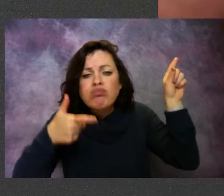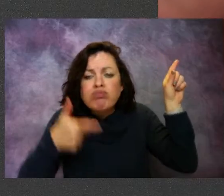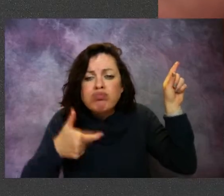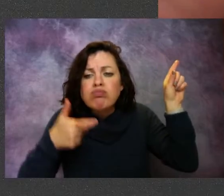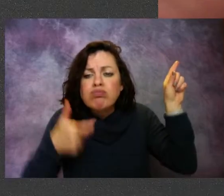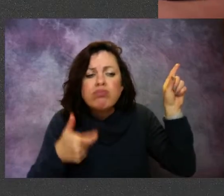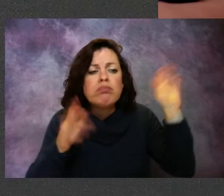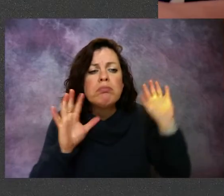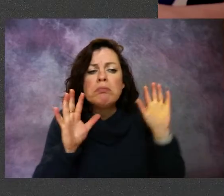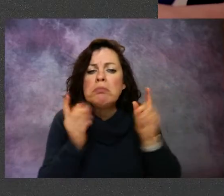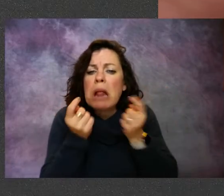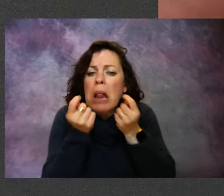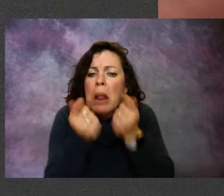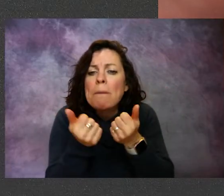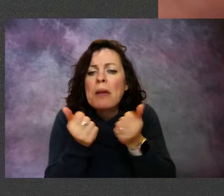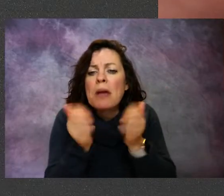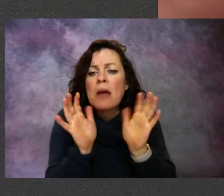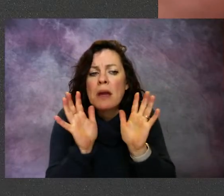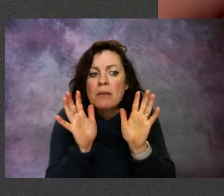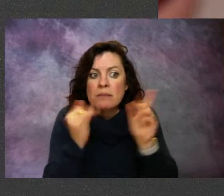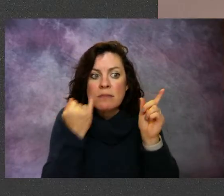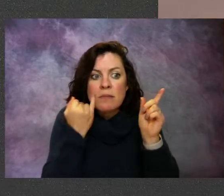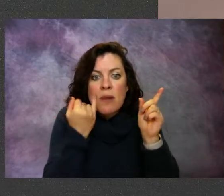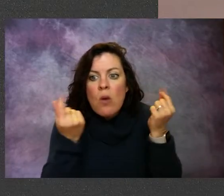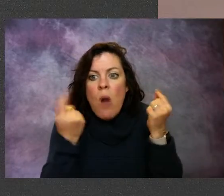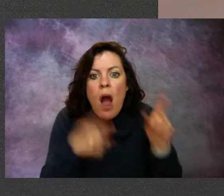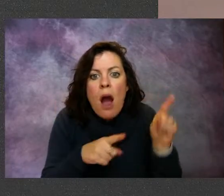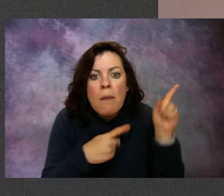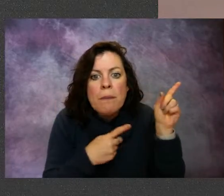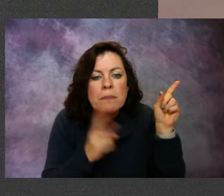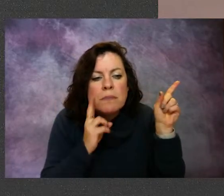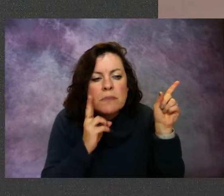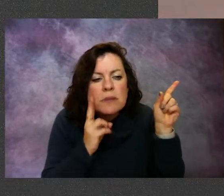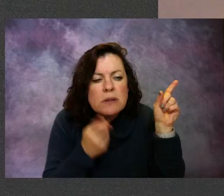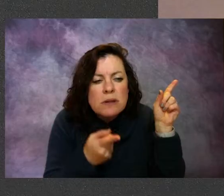so that we can see what starts to happen.